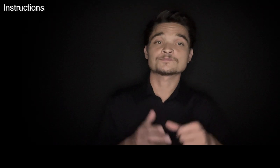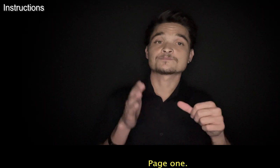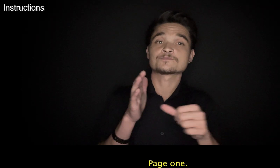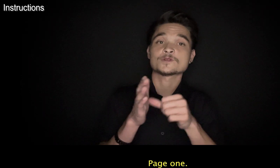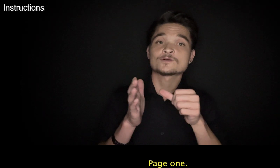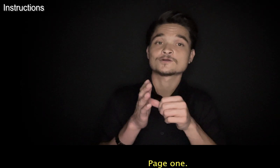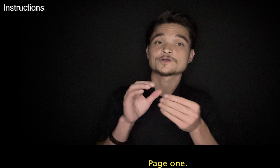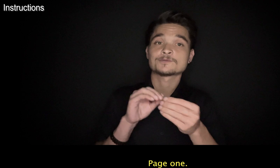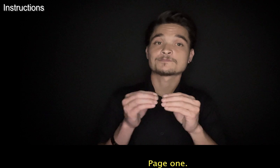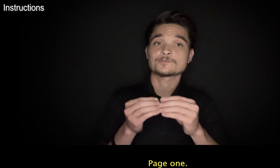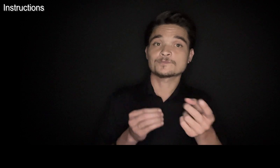Page one.